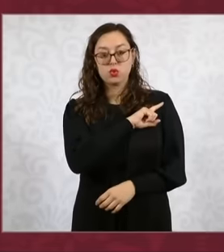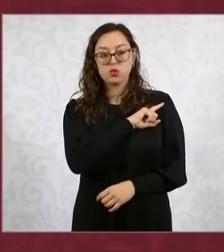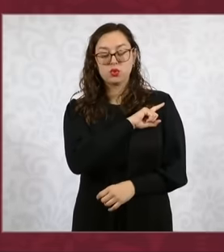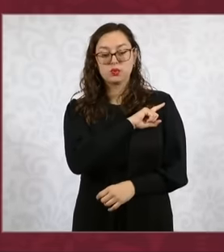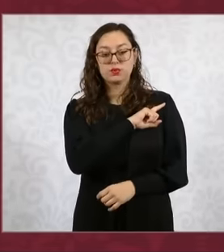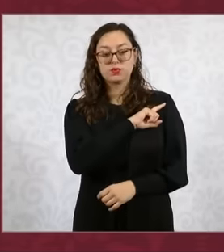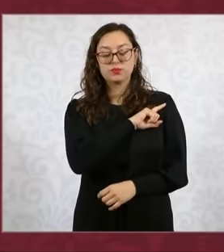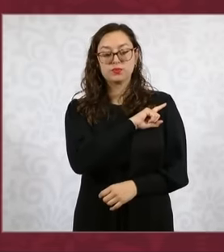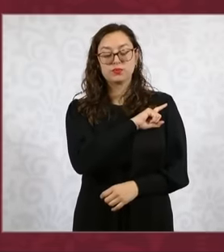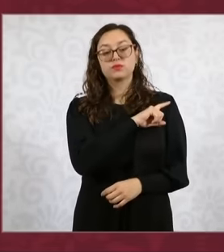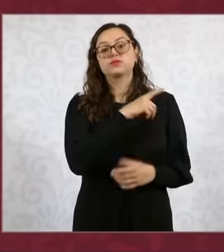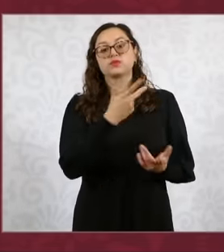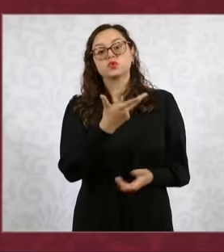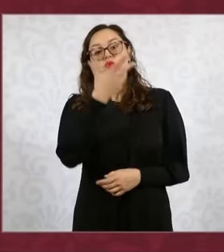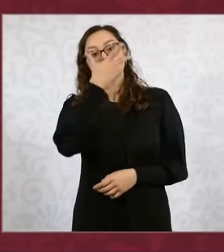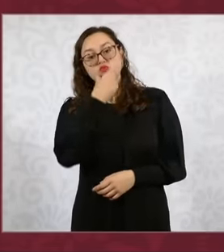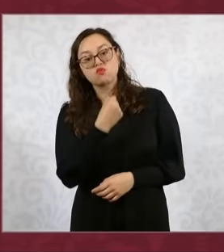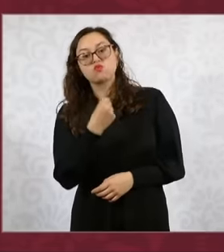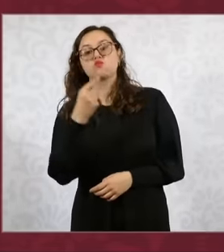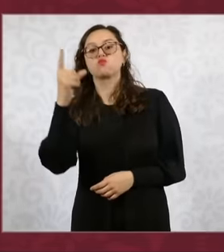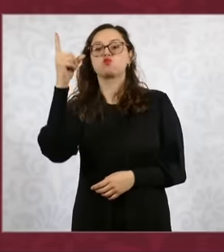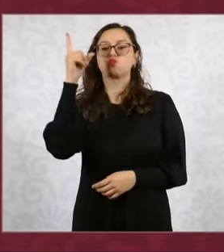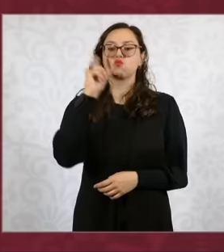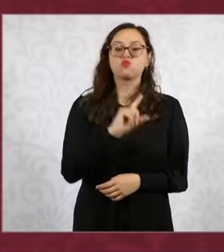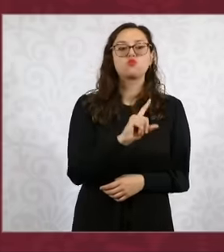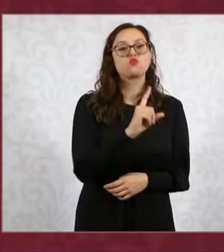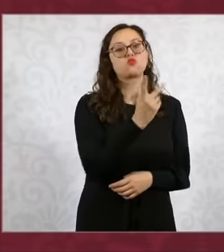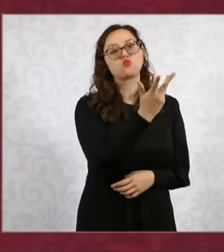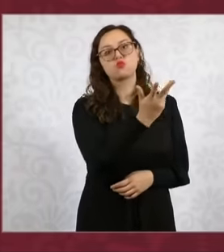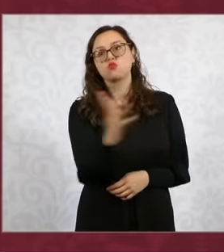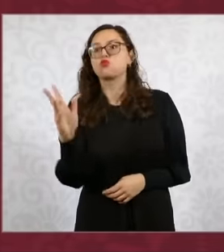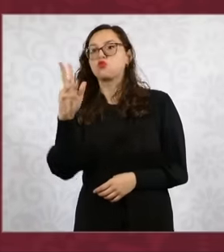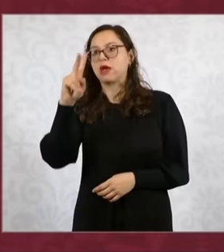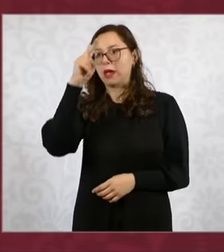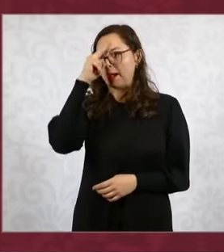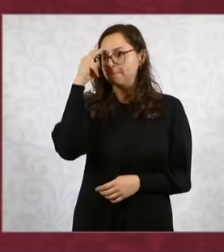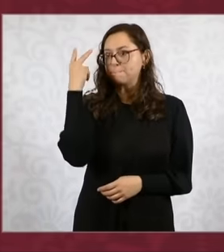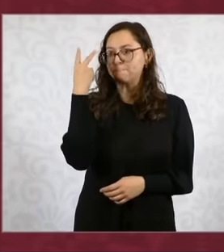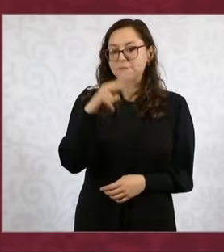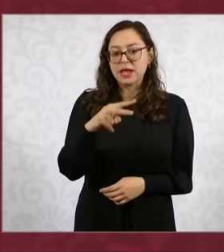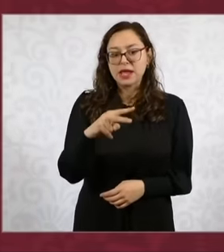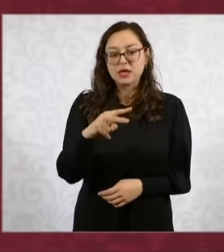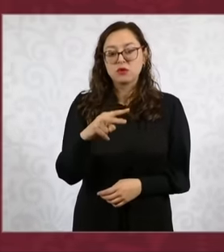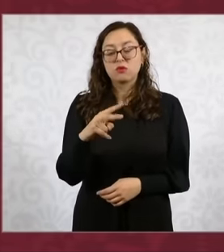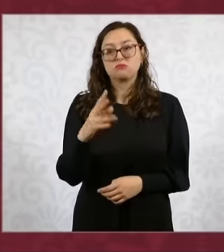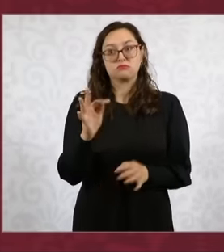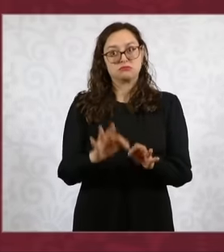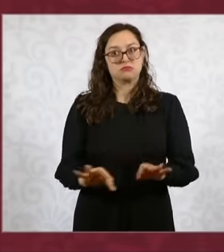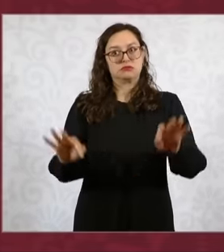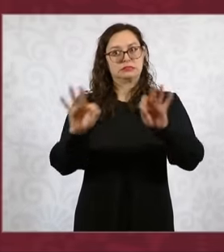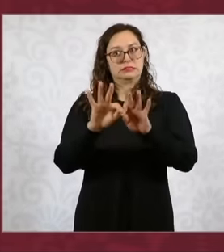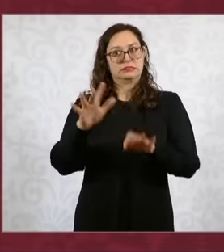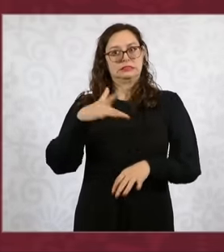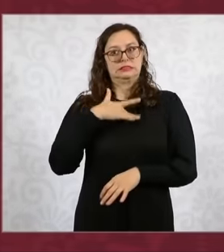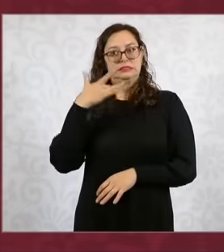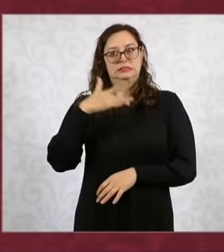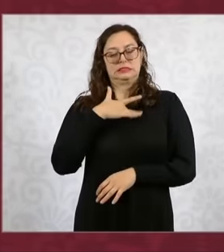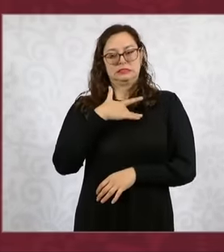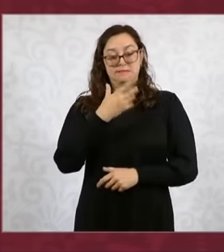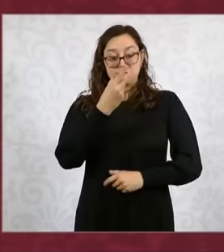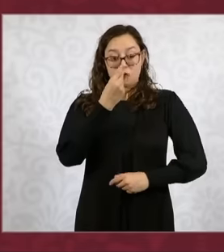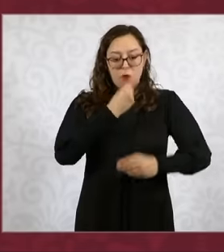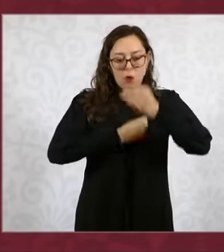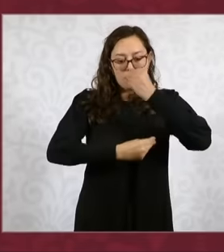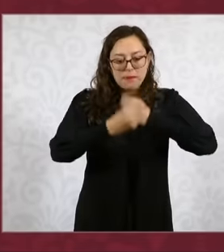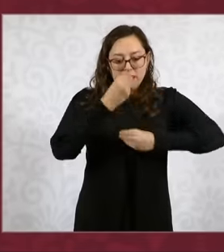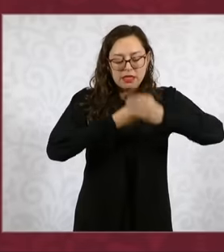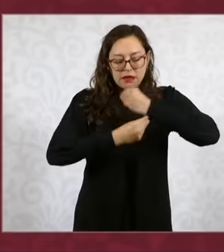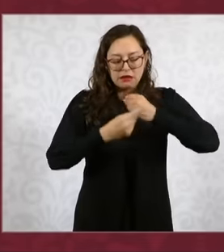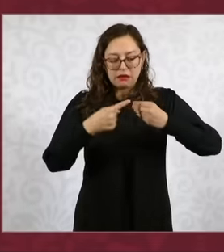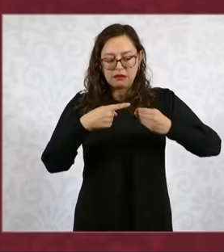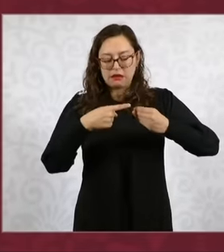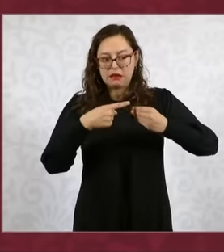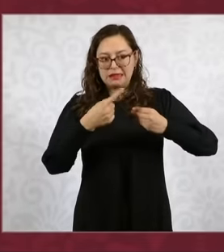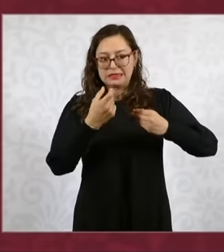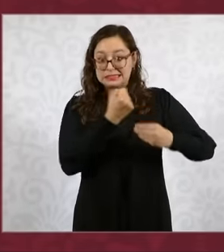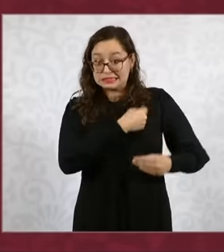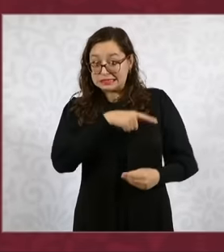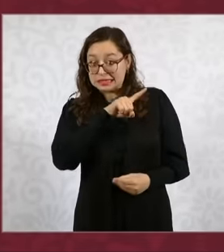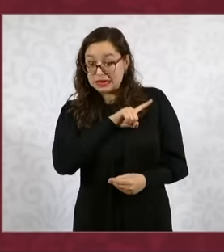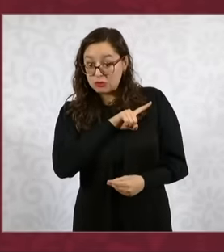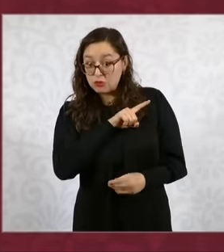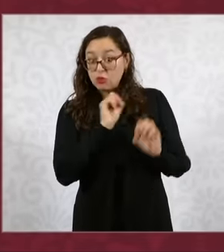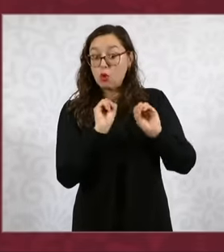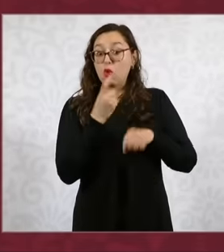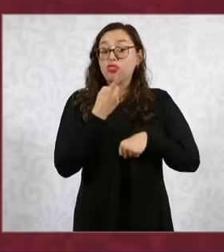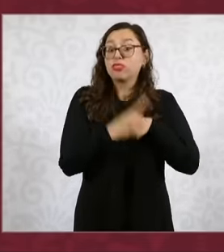Mexicans know the effects on the health of the food that we call junk because